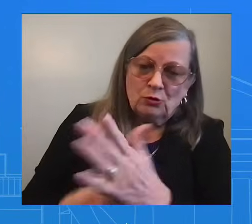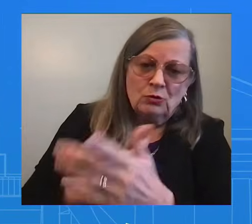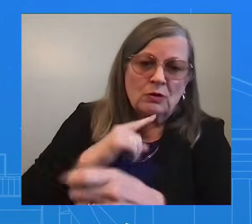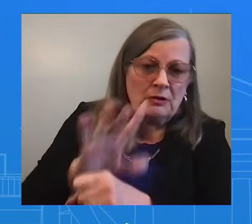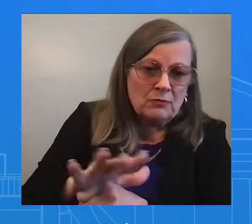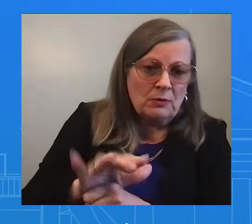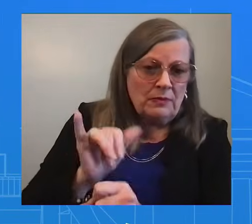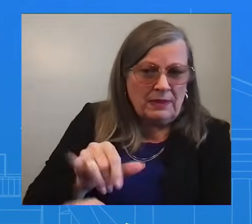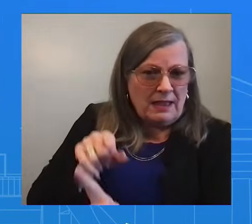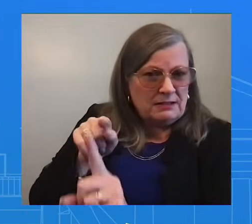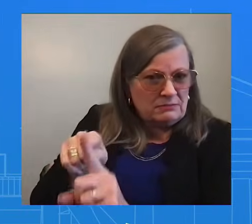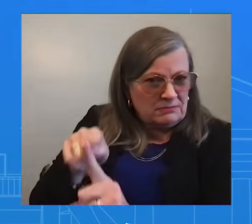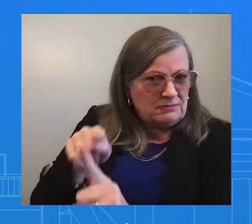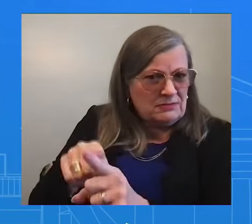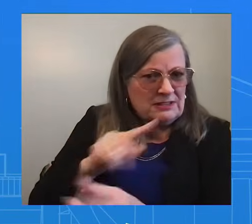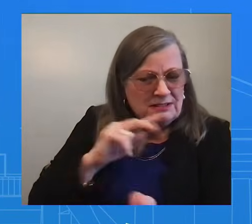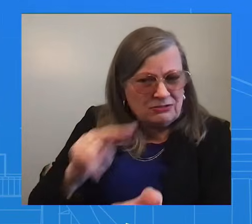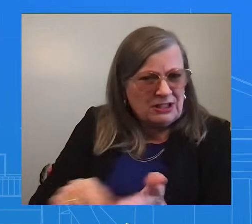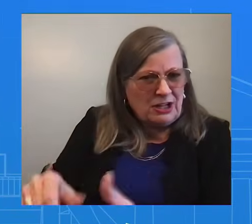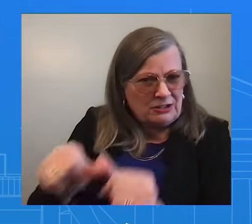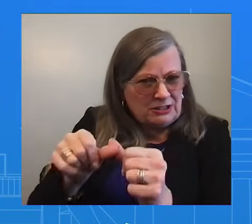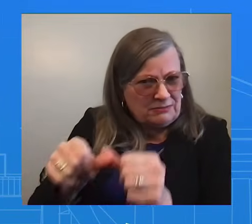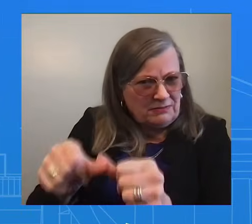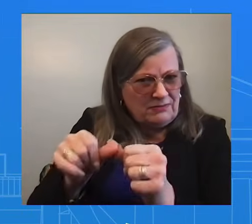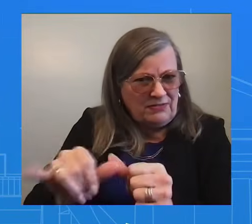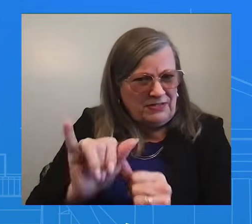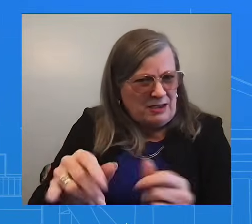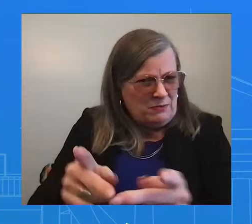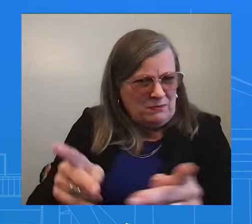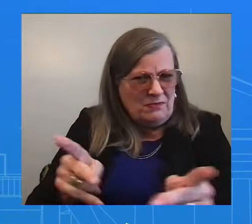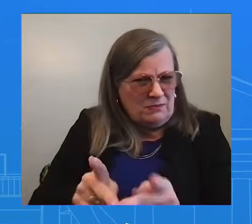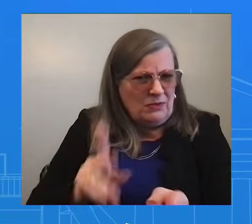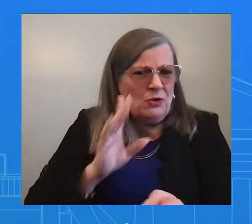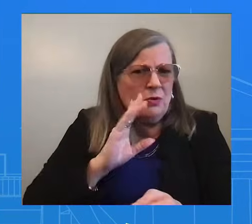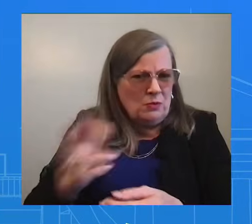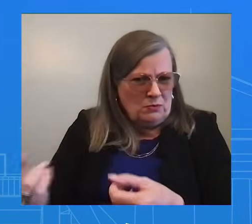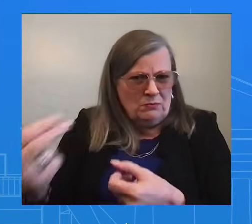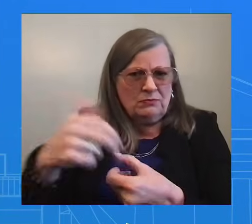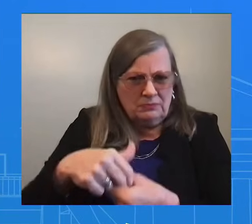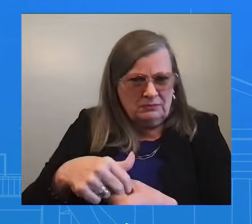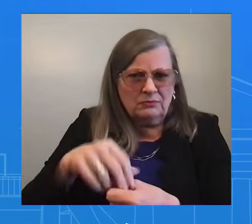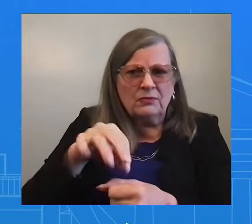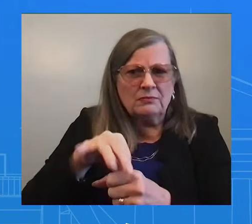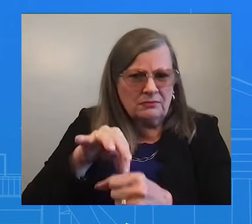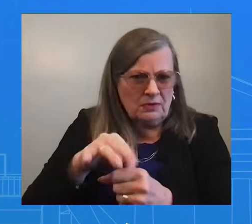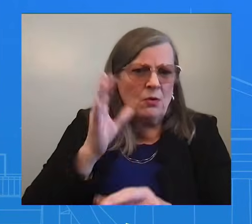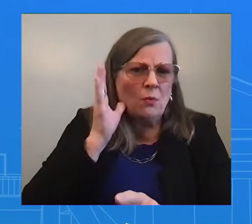Certainly, she will be renom- -- renominated. And we are certainly committed to that. Go ahead. The Press: Thank you. Appreciate it.